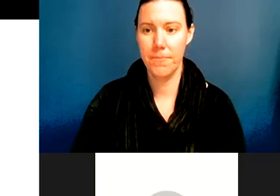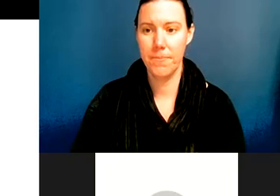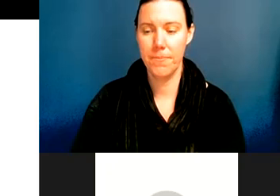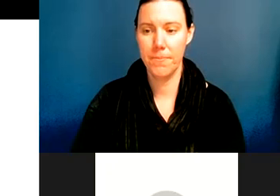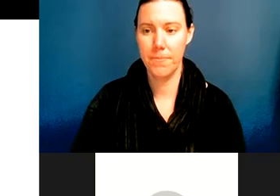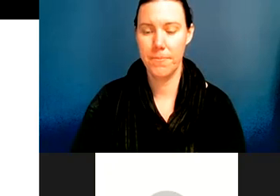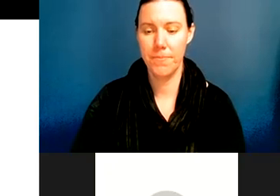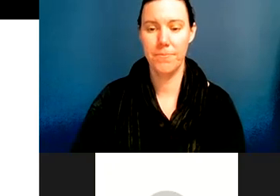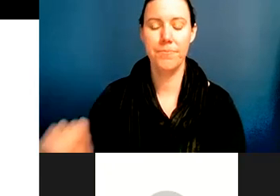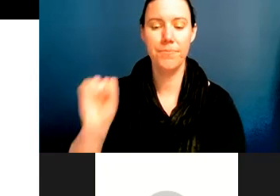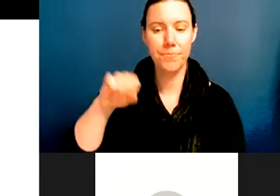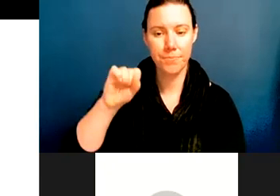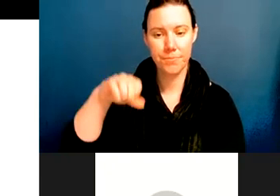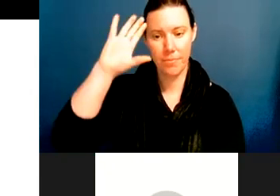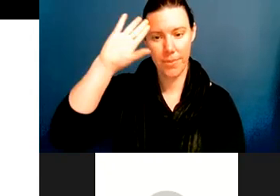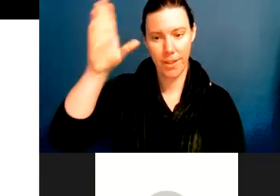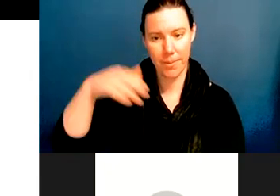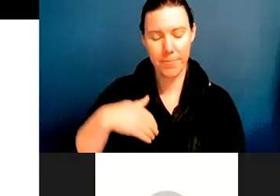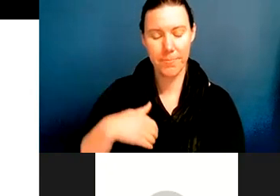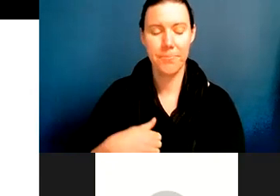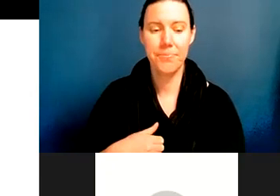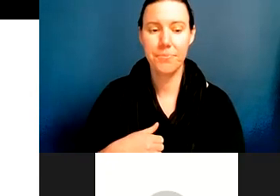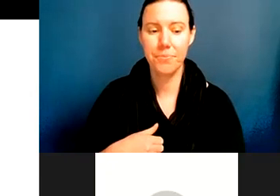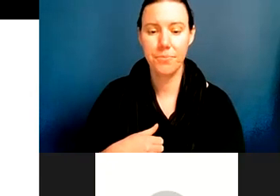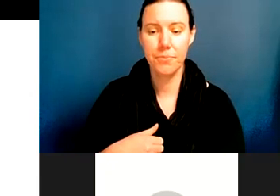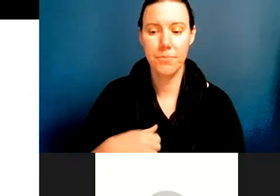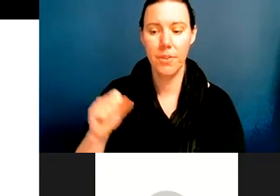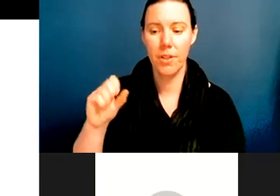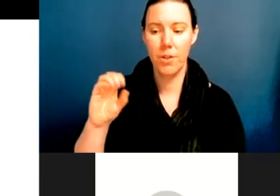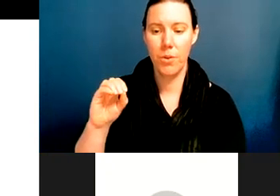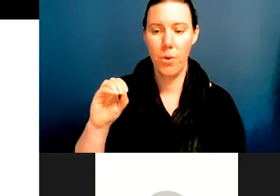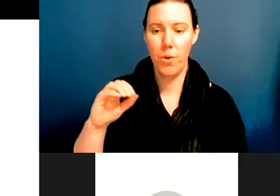Yes, hi, so what does equity mean to you?